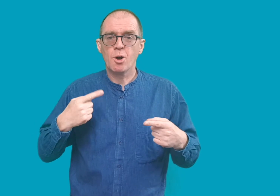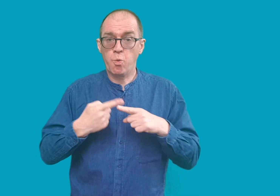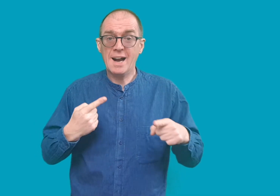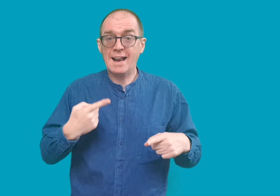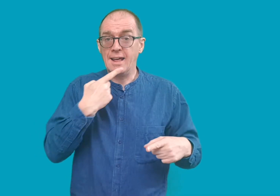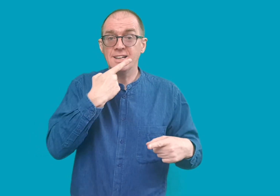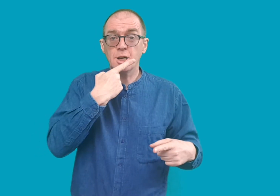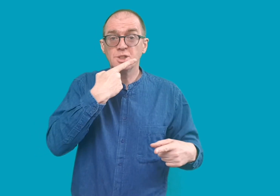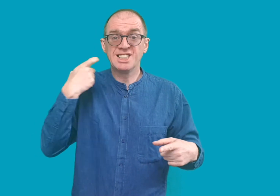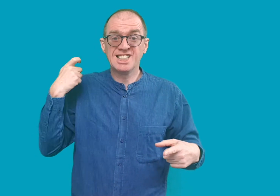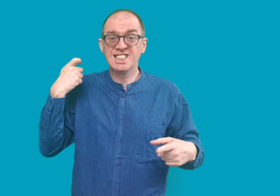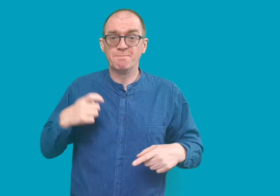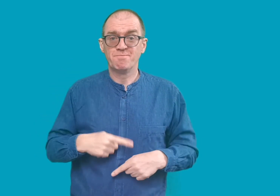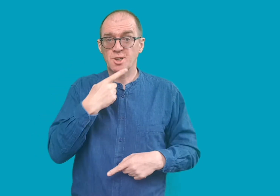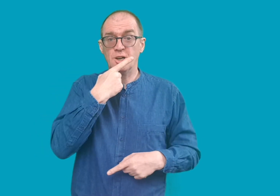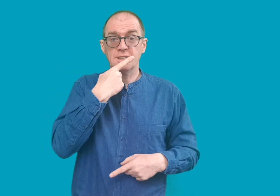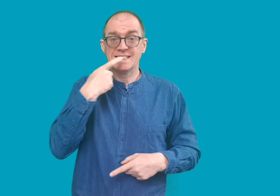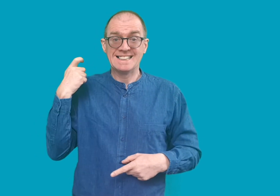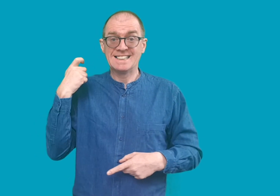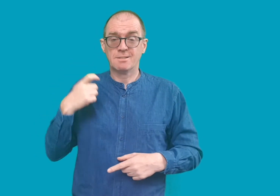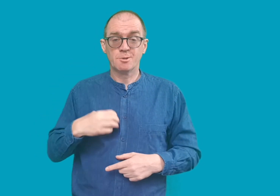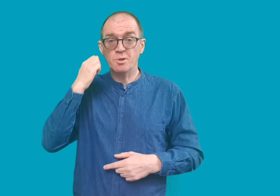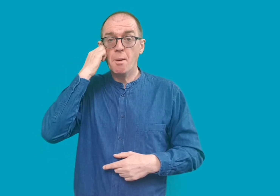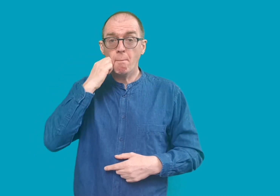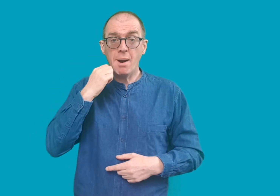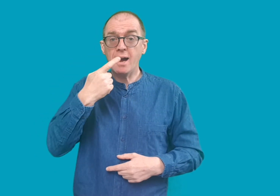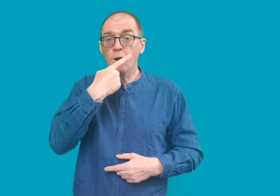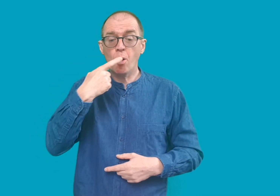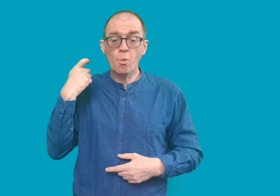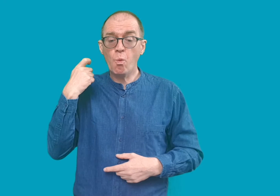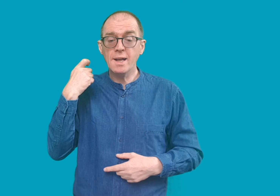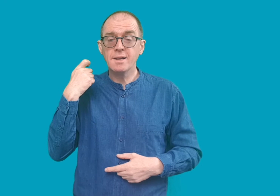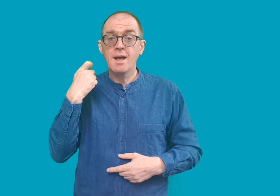whistle it and you go, * teeth brushing sound * So it's black and white